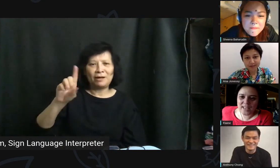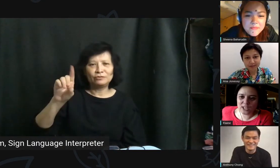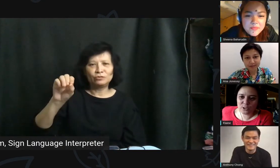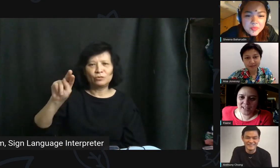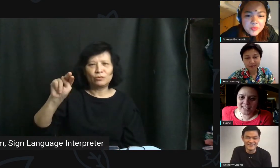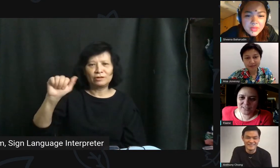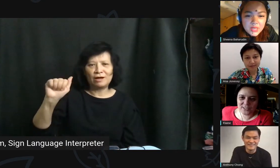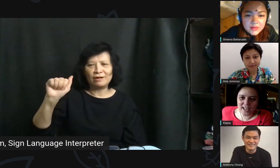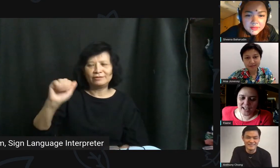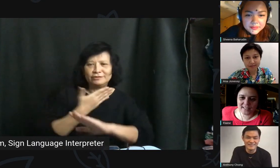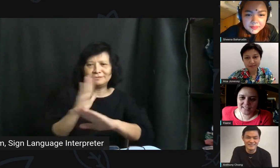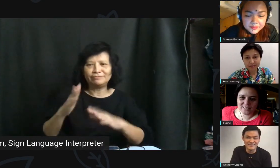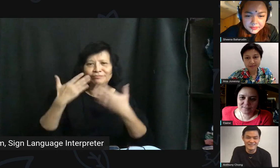Thank you Anthony for that.